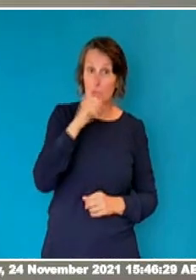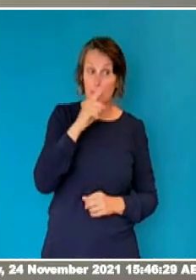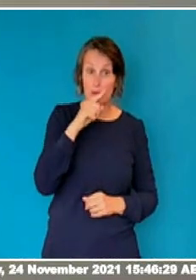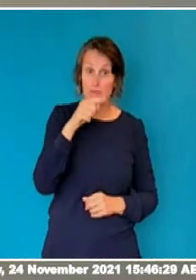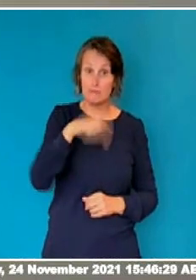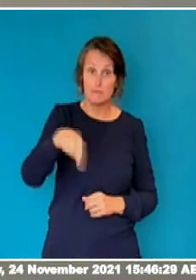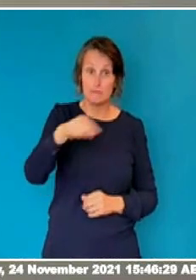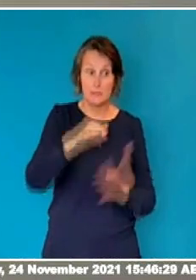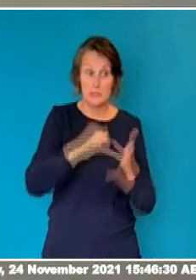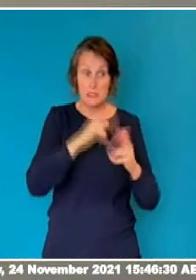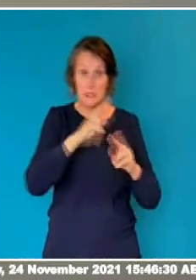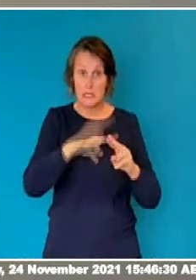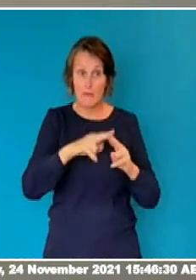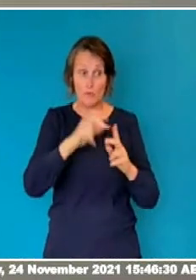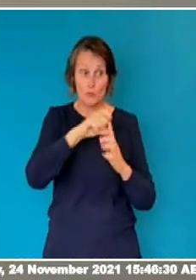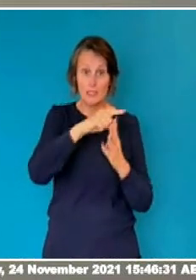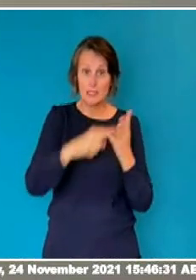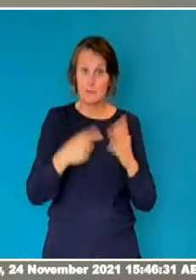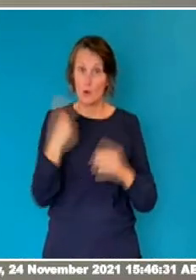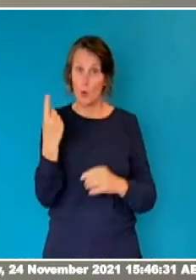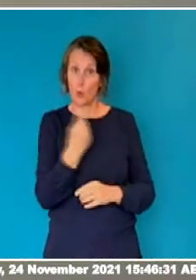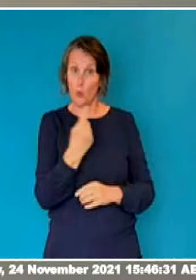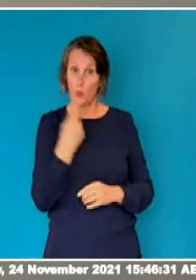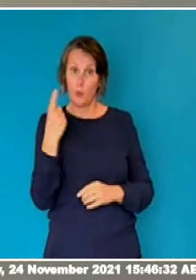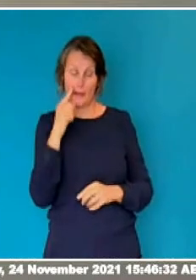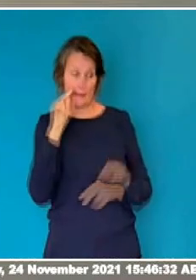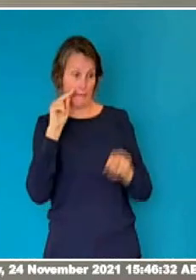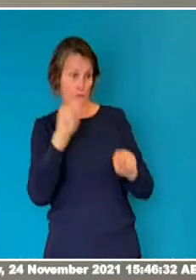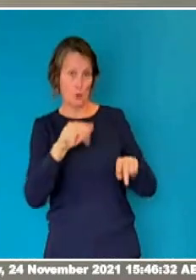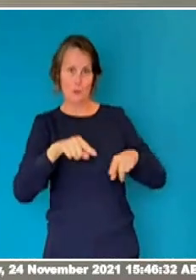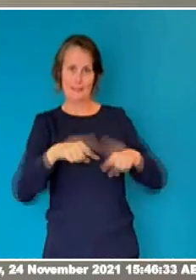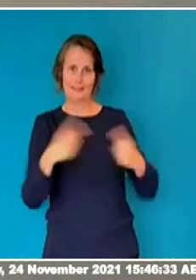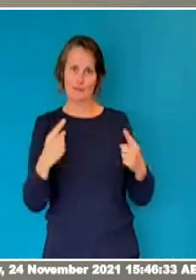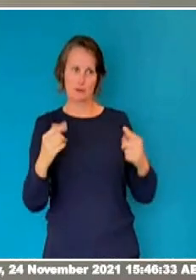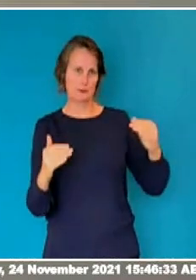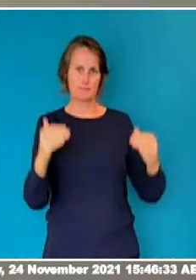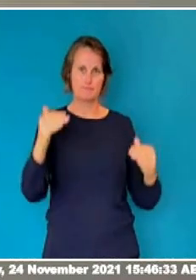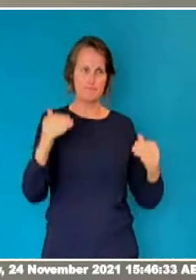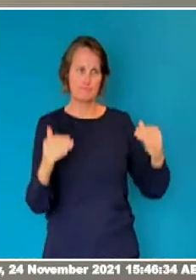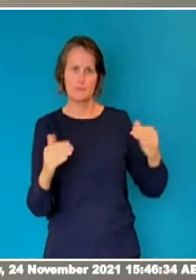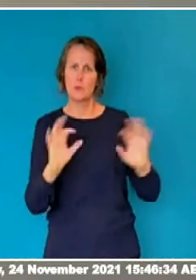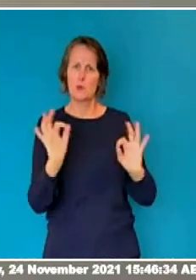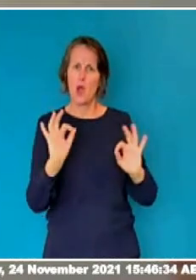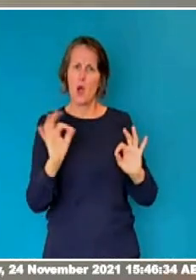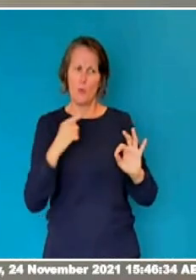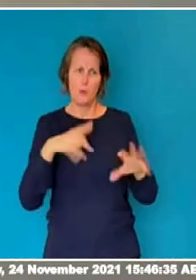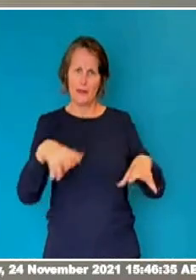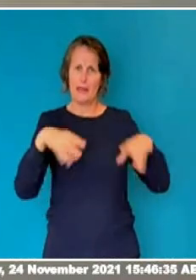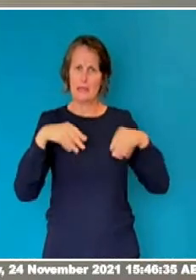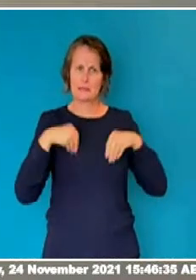treated any differently, and in fact we very much focus on a diverse and inclusive workplace for all.